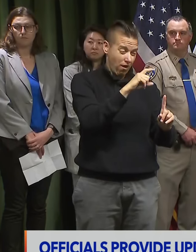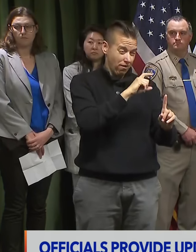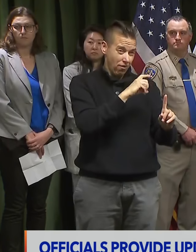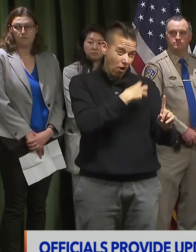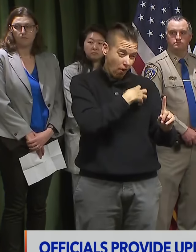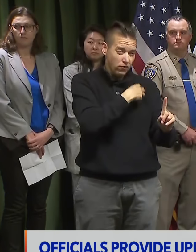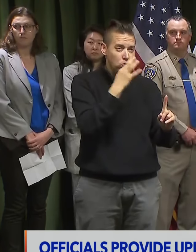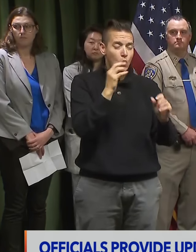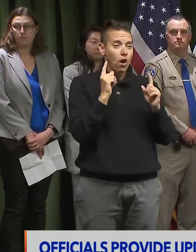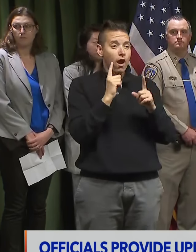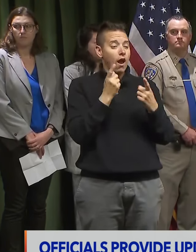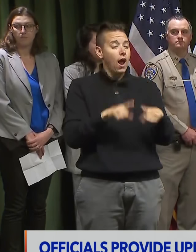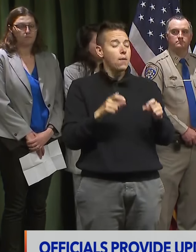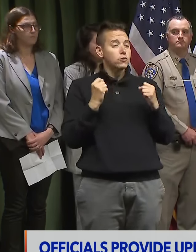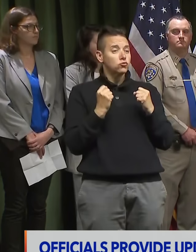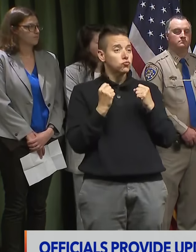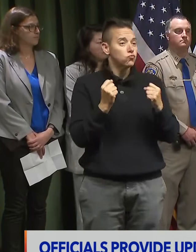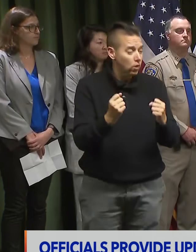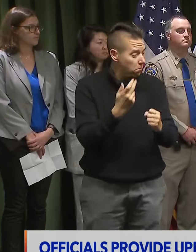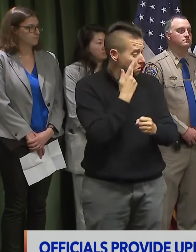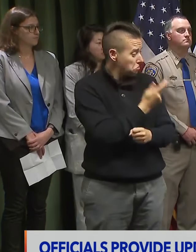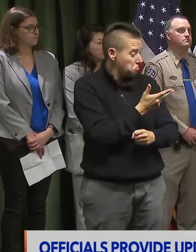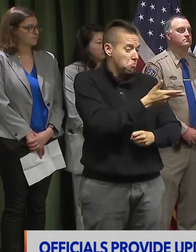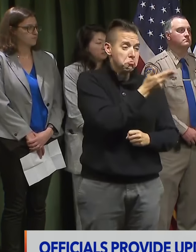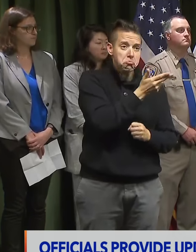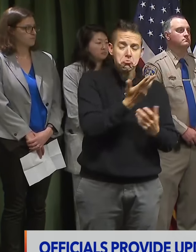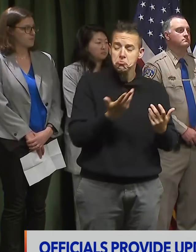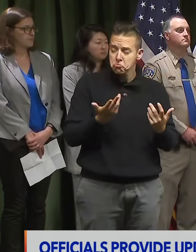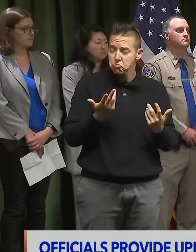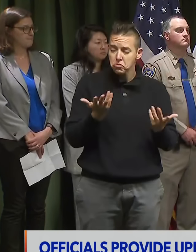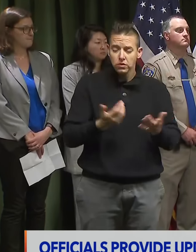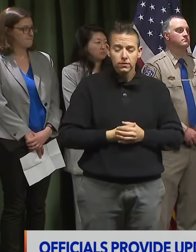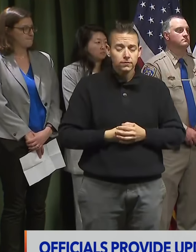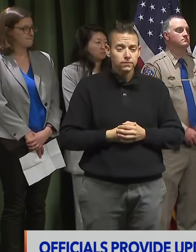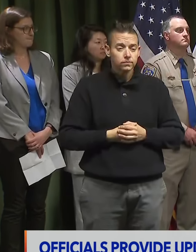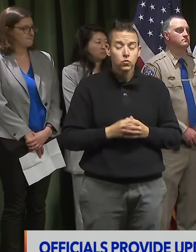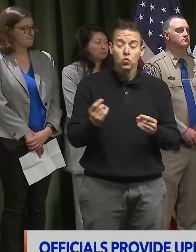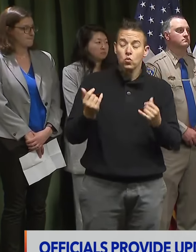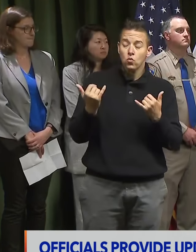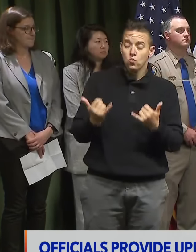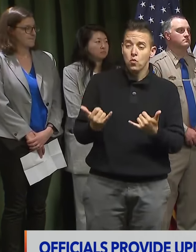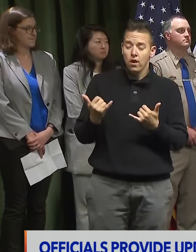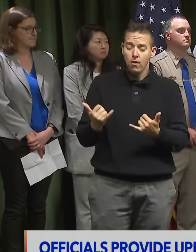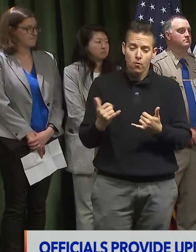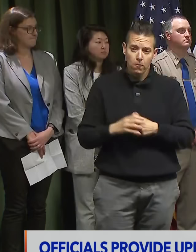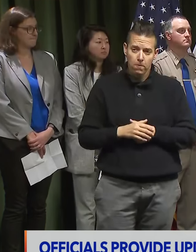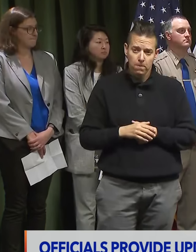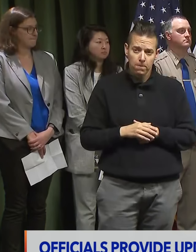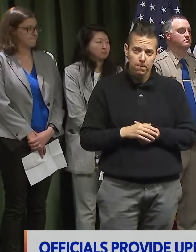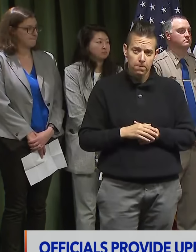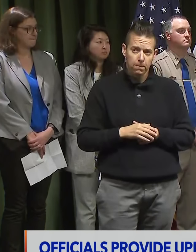THING SO CAN YOU GIVE US A POSSIBILITY. TINY THE DEPUTY FOR PARTICULAR REASON JUST